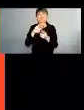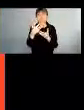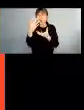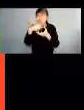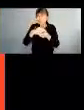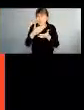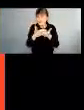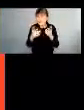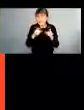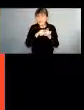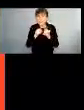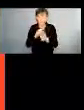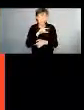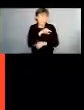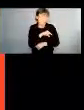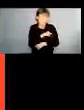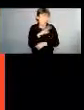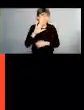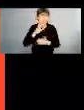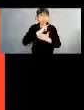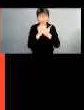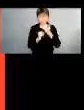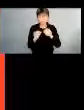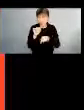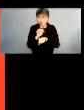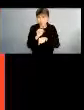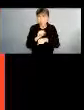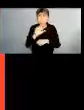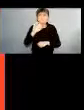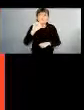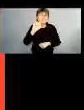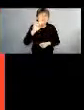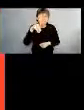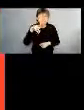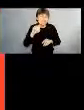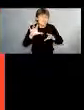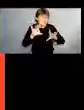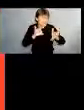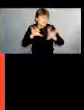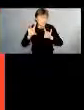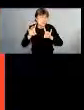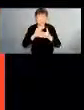the quality of your artistic work, such as samples of your work, documentation of previous